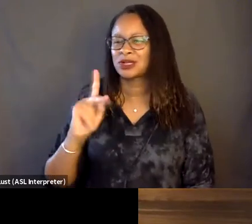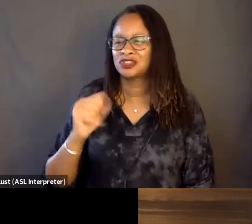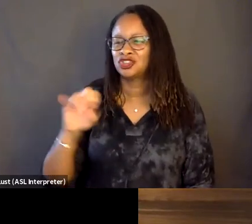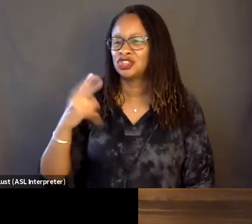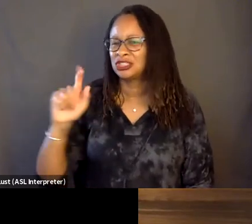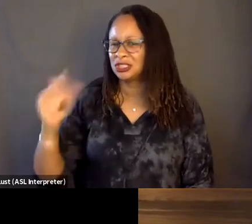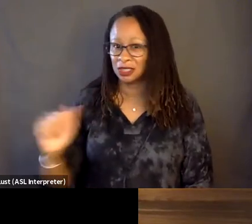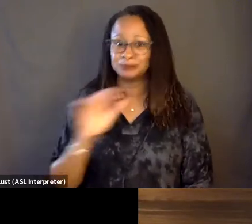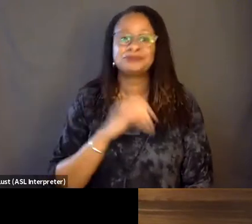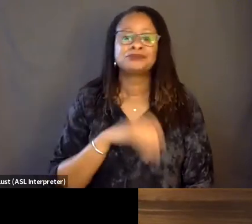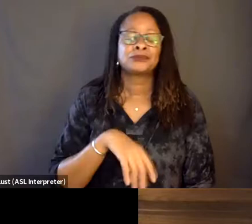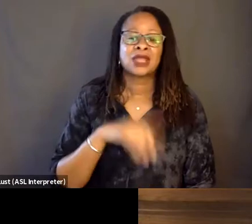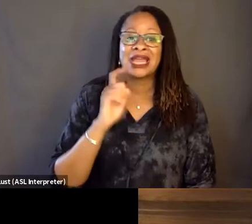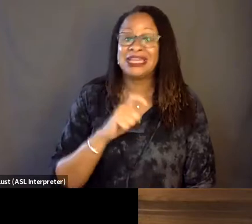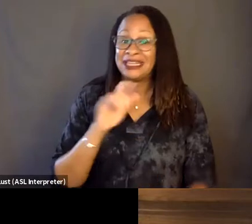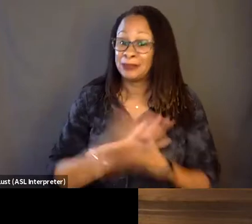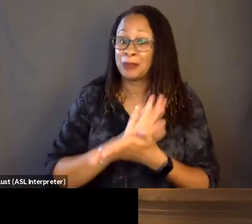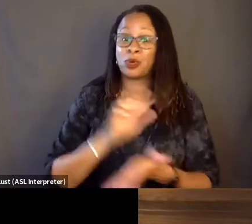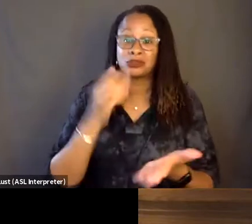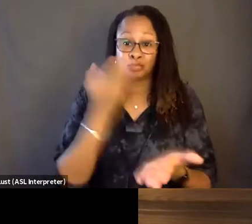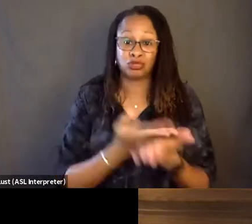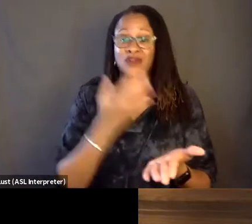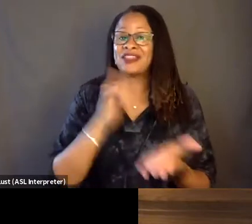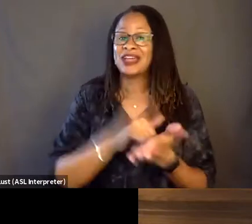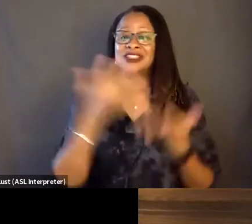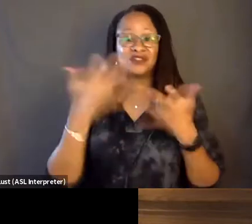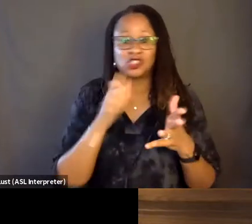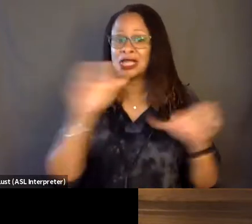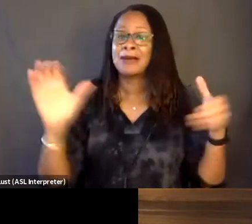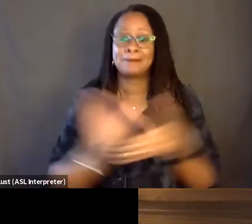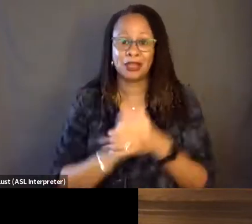And that was very important for Hatice and for Hatice's family.